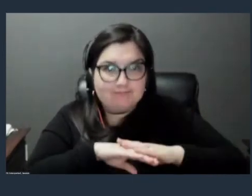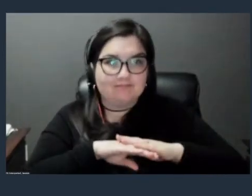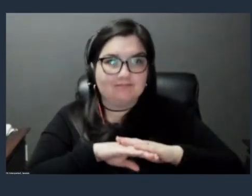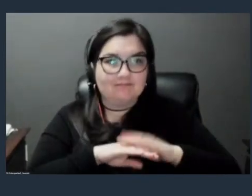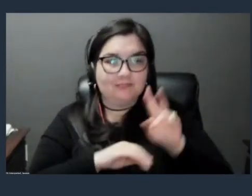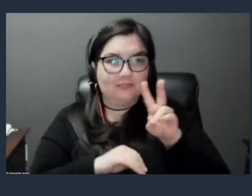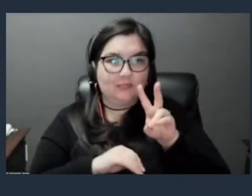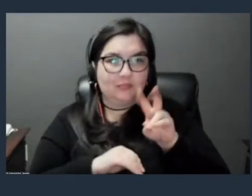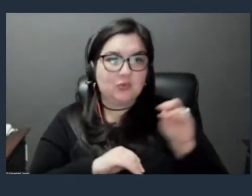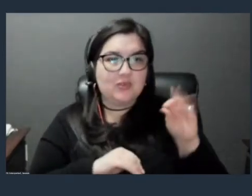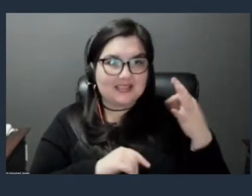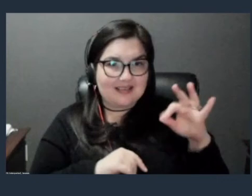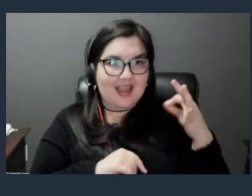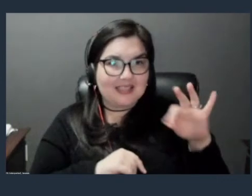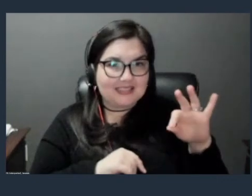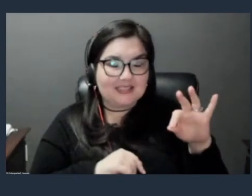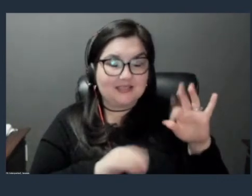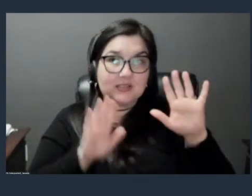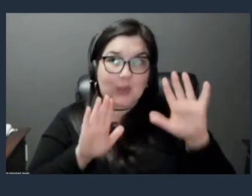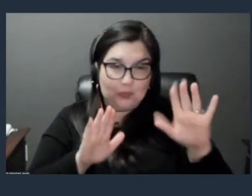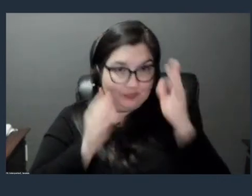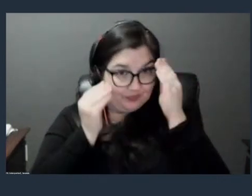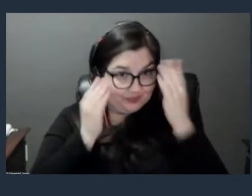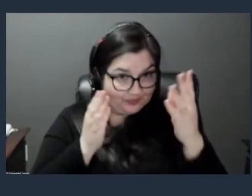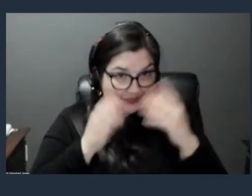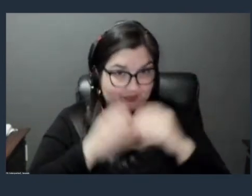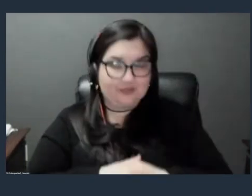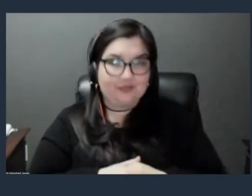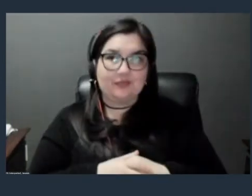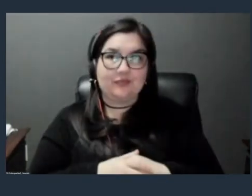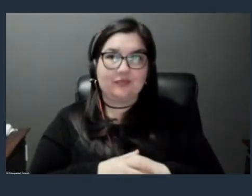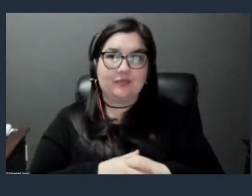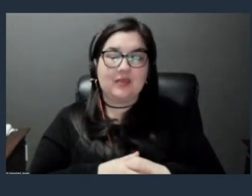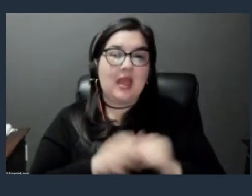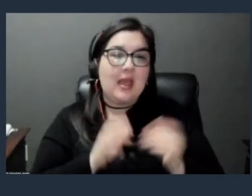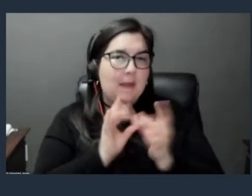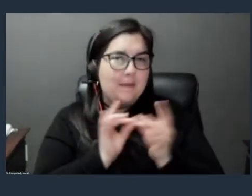So here's the thing. When you need to share, like I mentioned... I don't think I can say this enough,